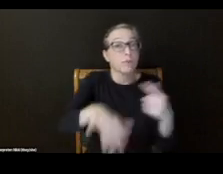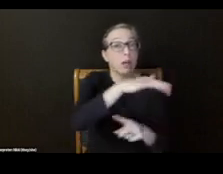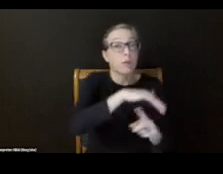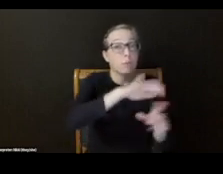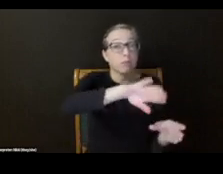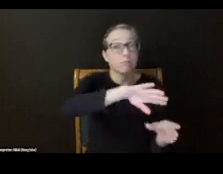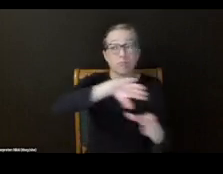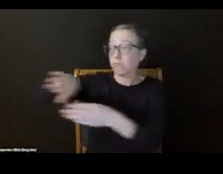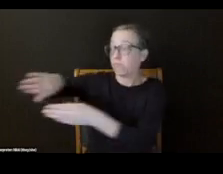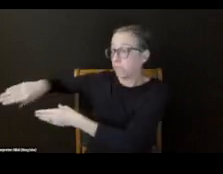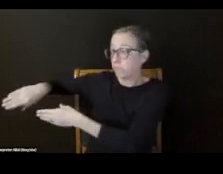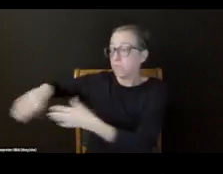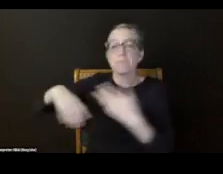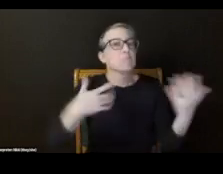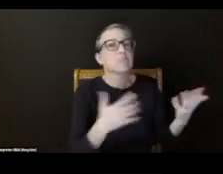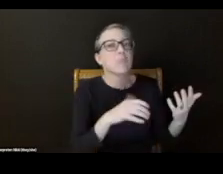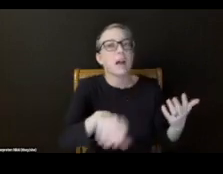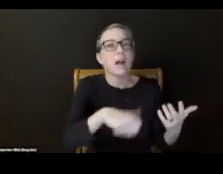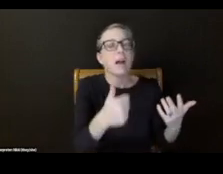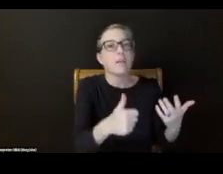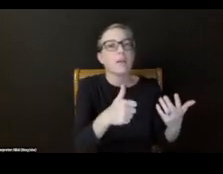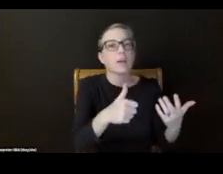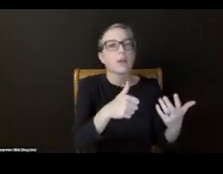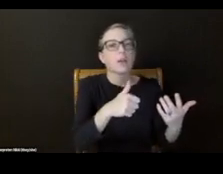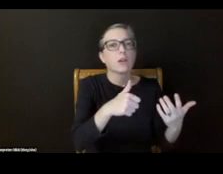other communities in your environment,